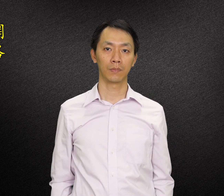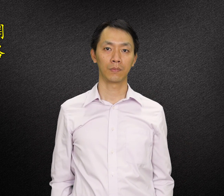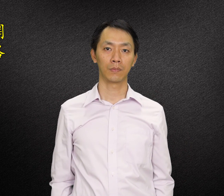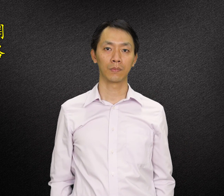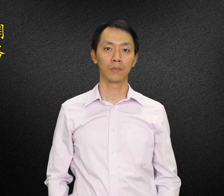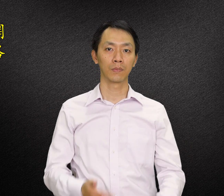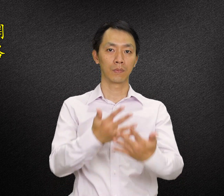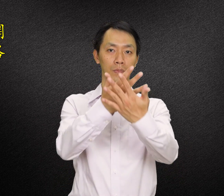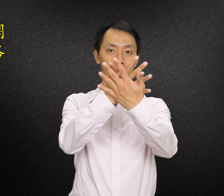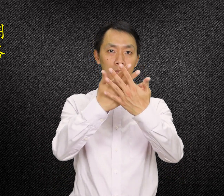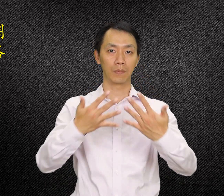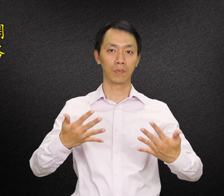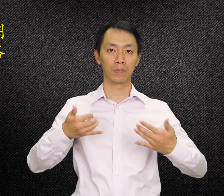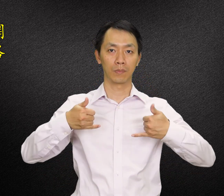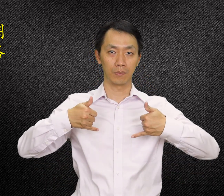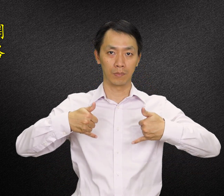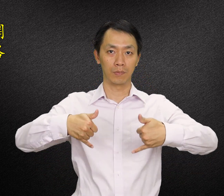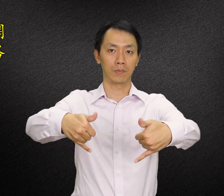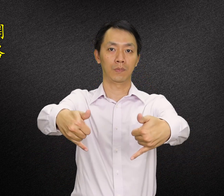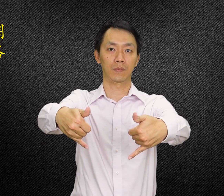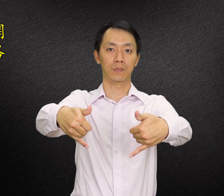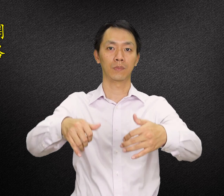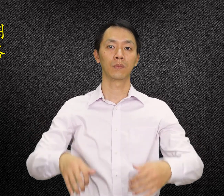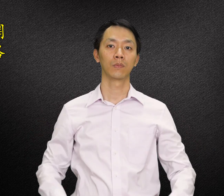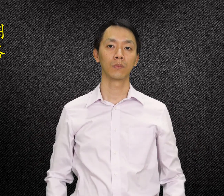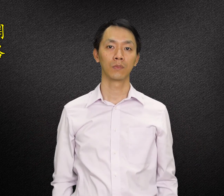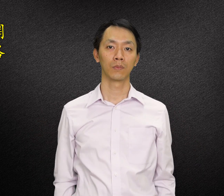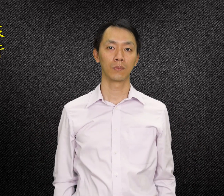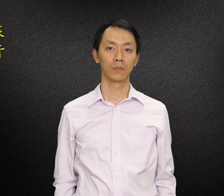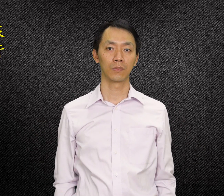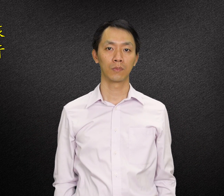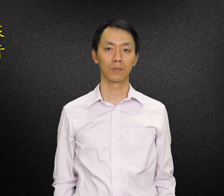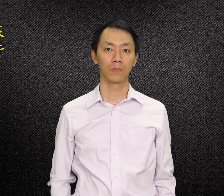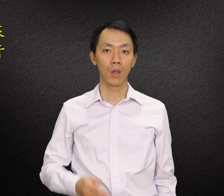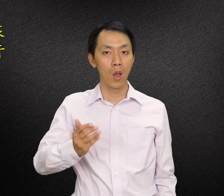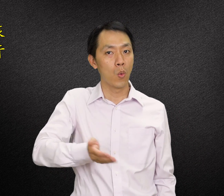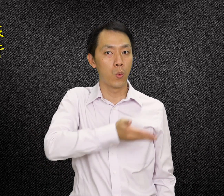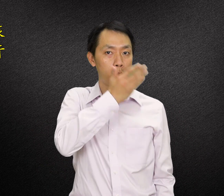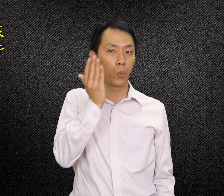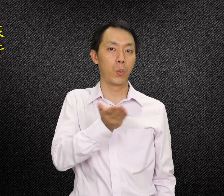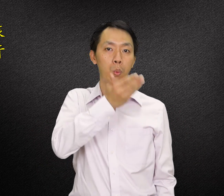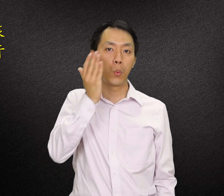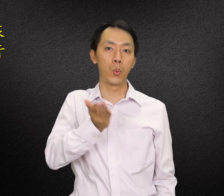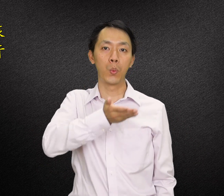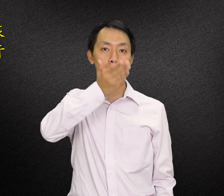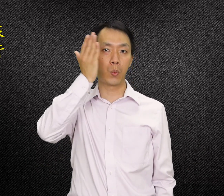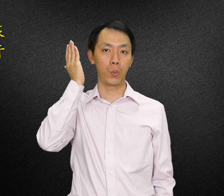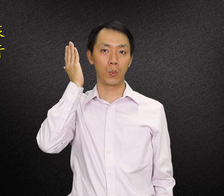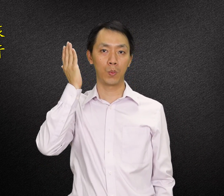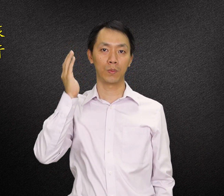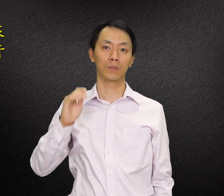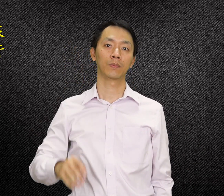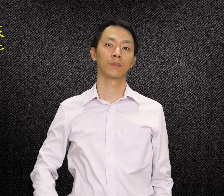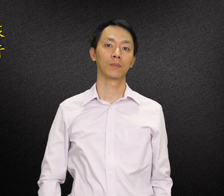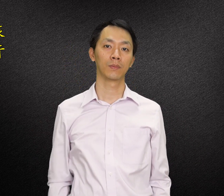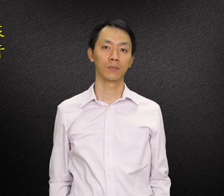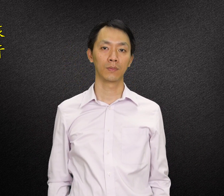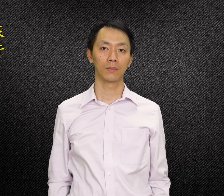internet (net + road) travel